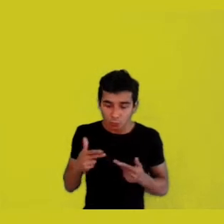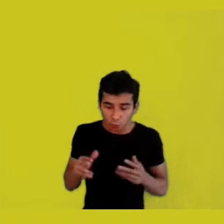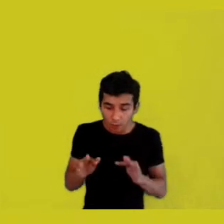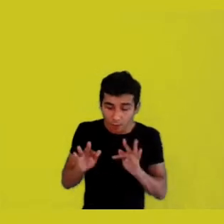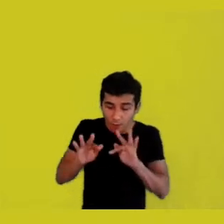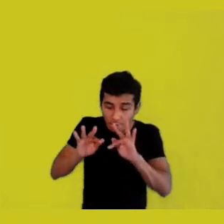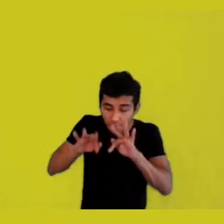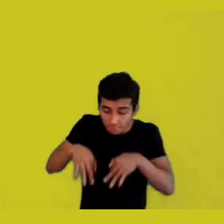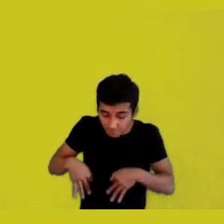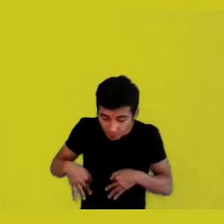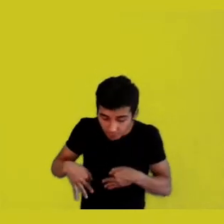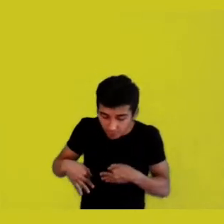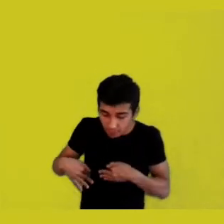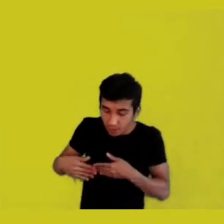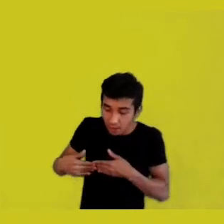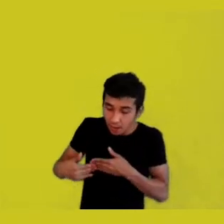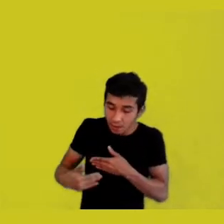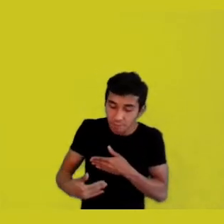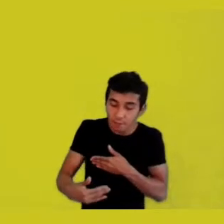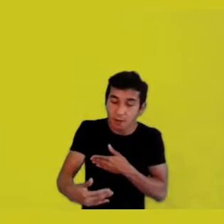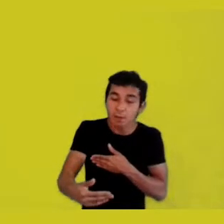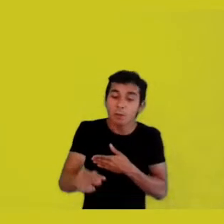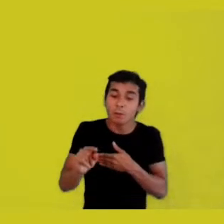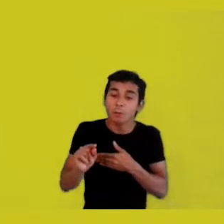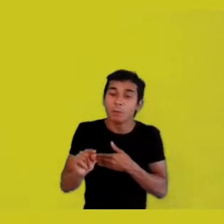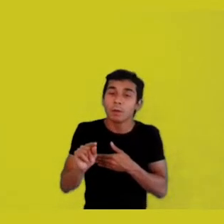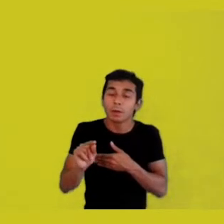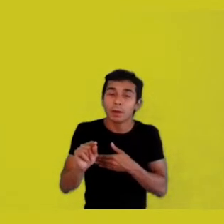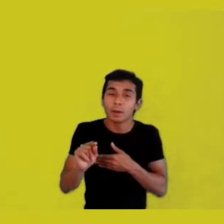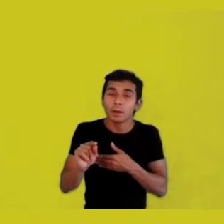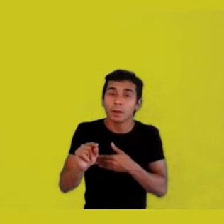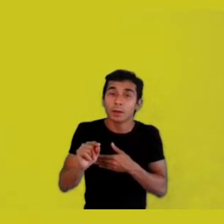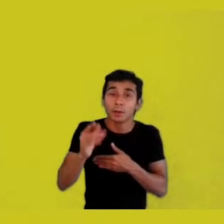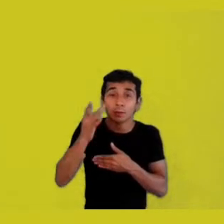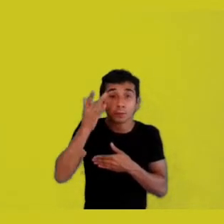between what isn’t known, between techniques